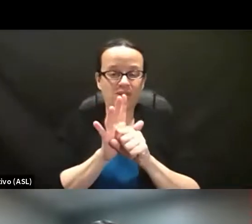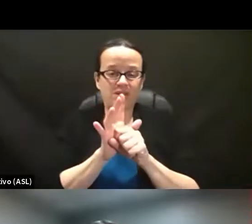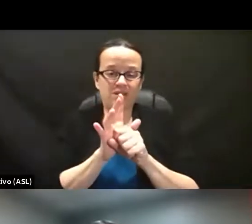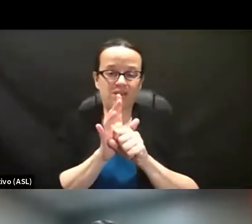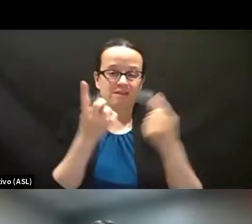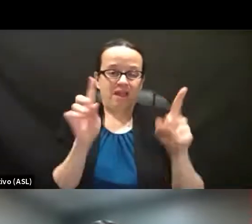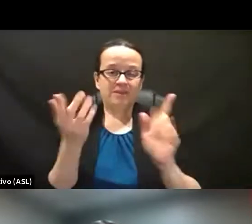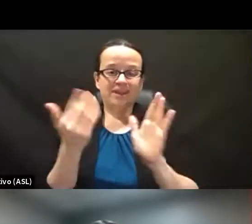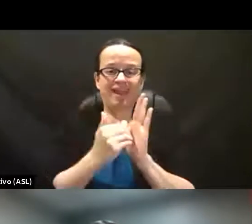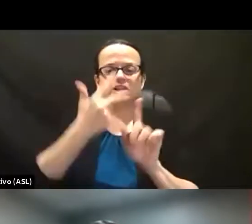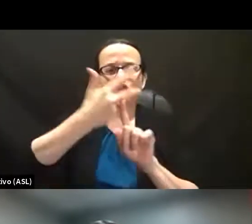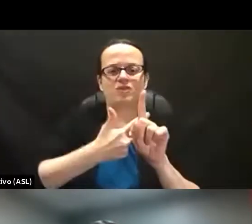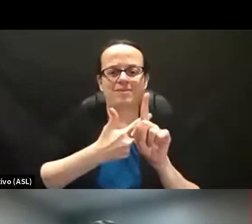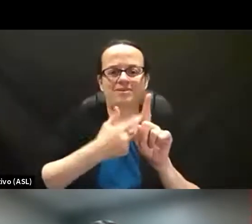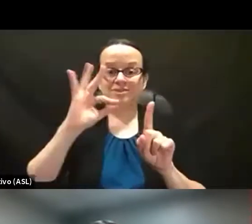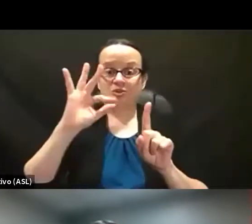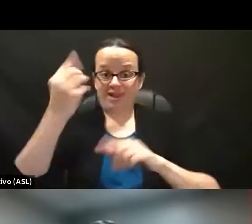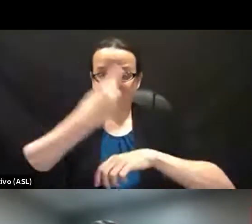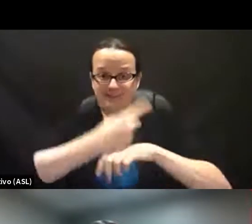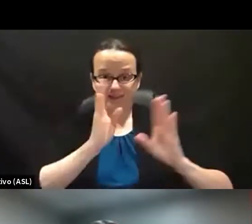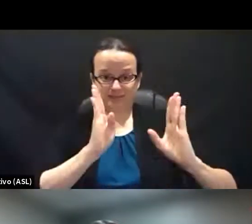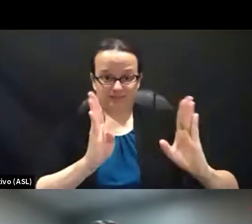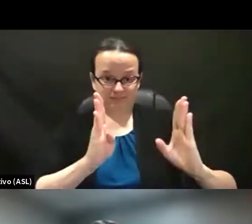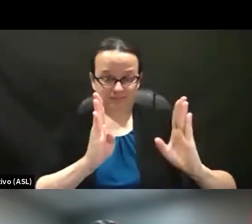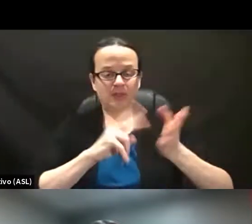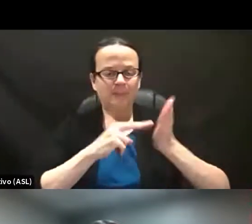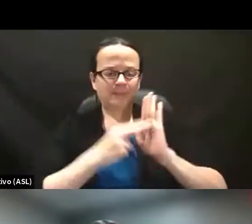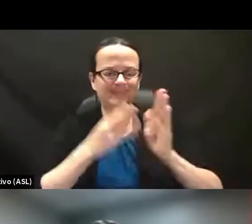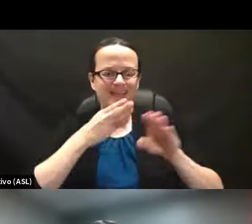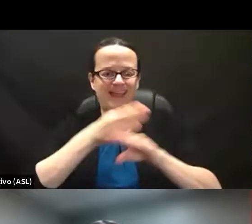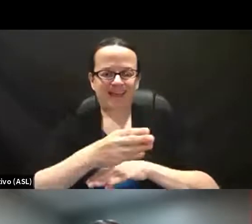Janice Hoffman (Pharm.D): At the end of those 90 days, we would want them to get the vaccine.